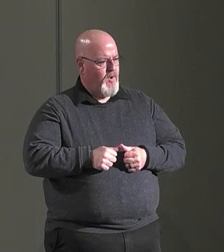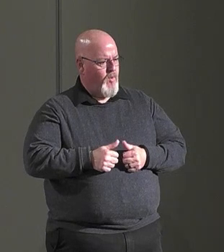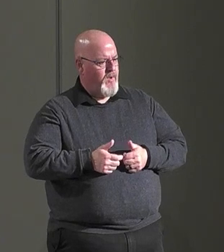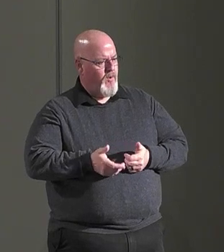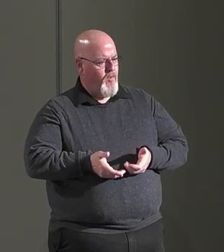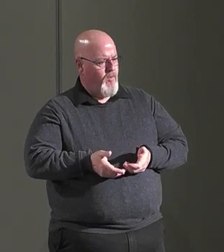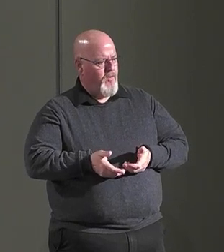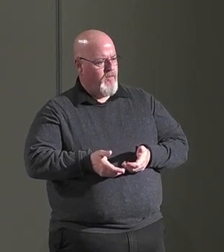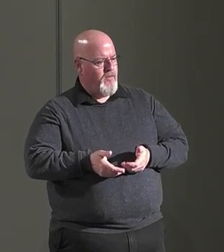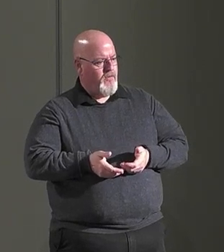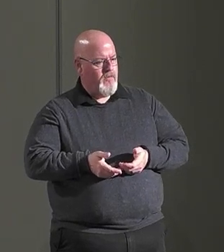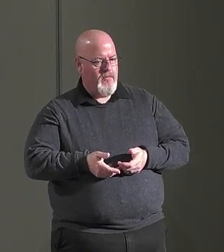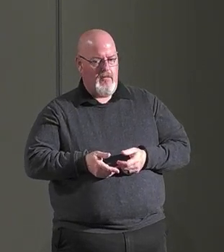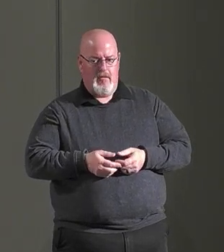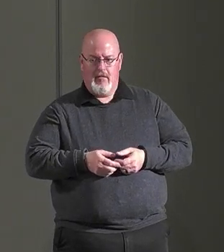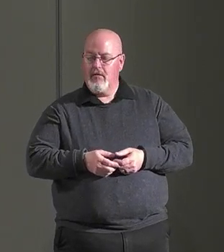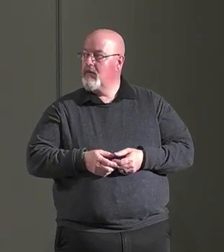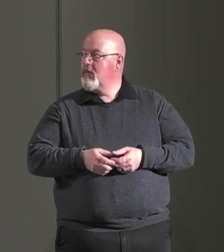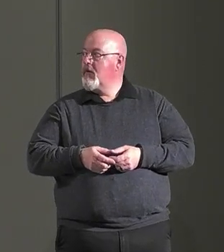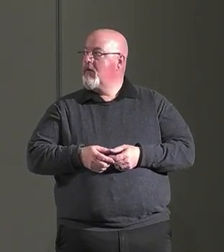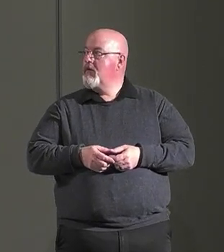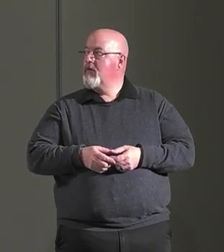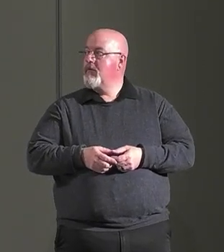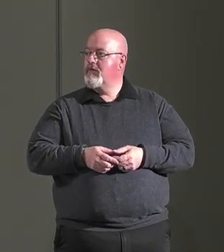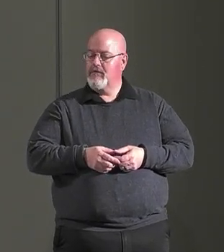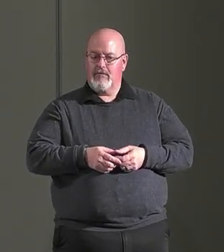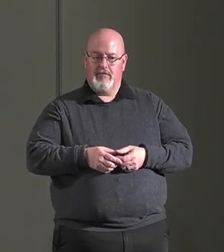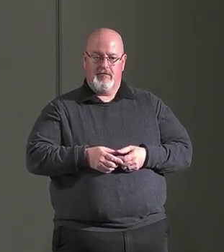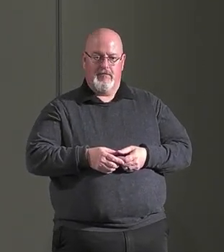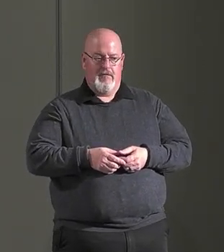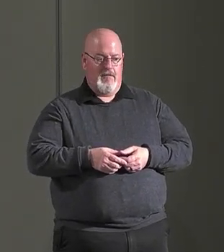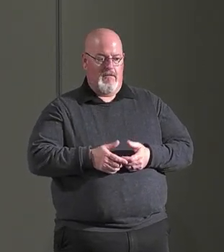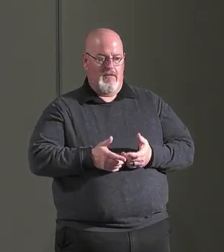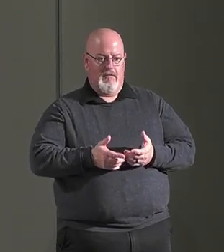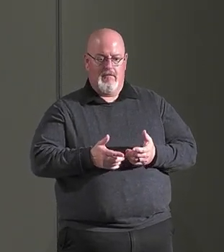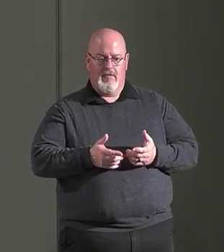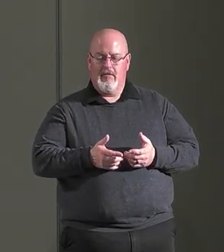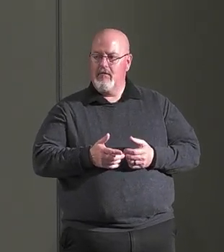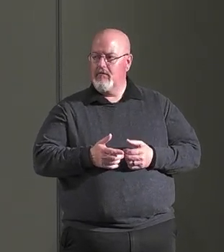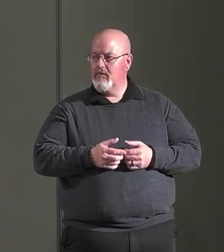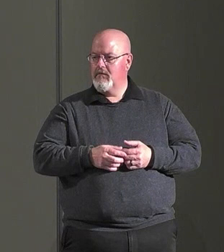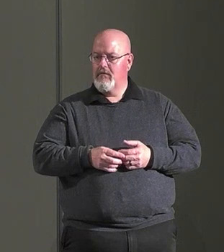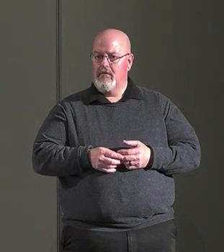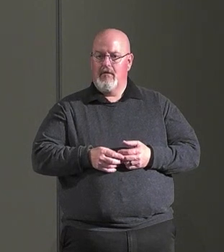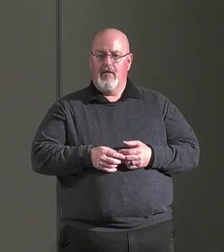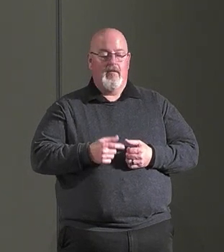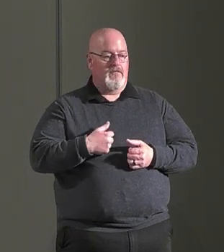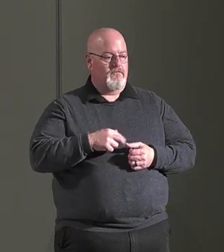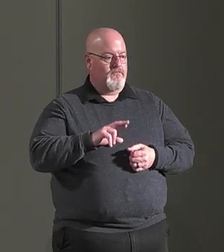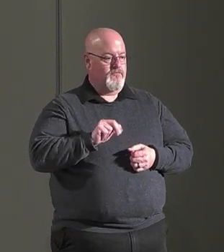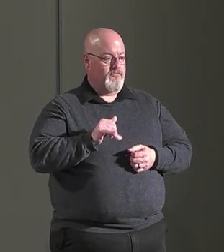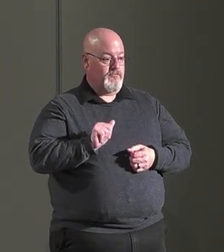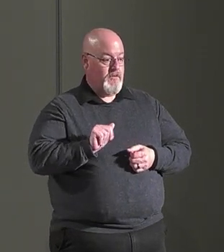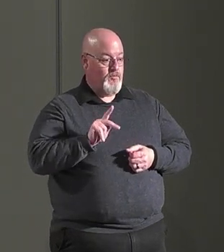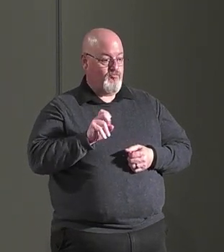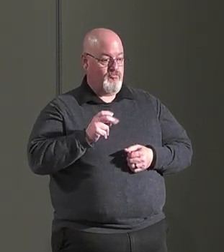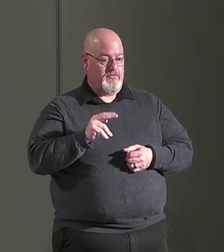Hello, my name is Raja Kushalnagar. I don't know how you pronounce